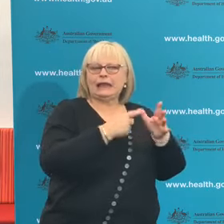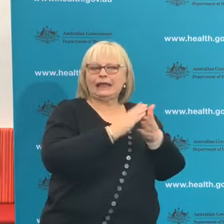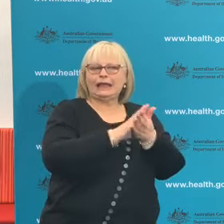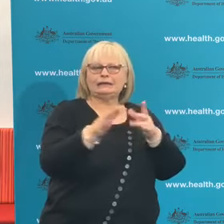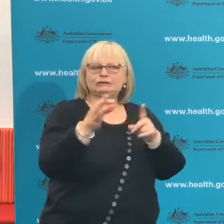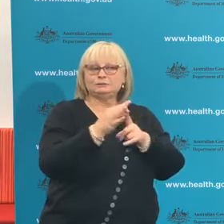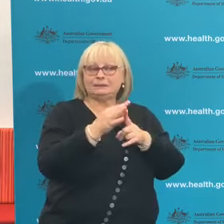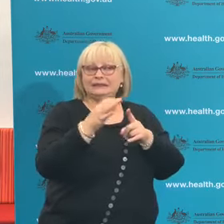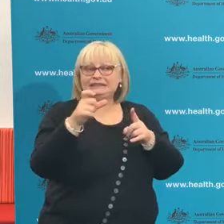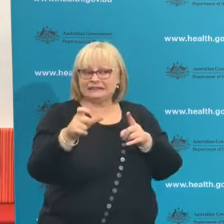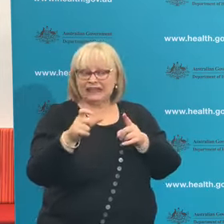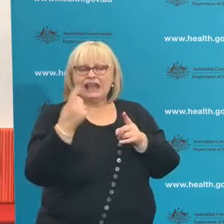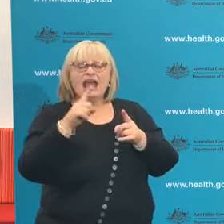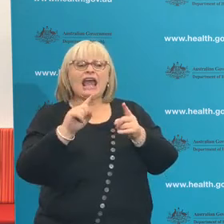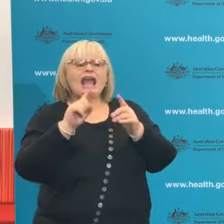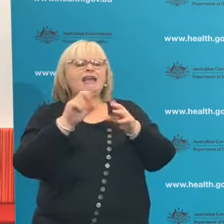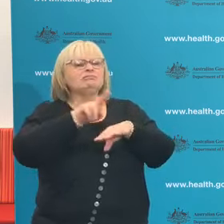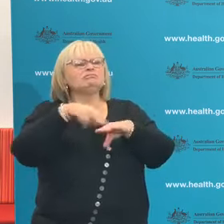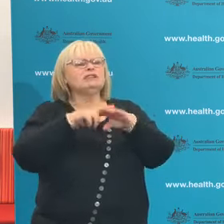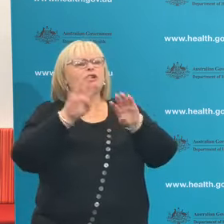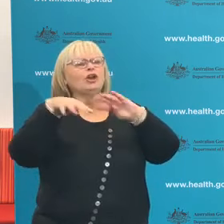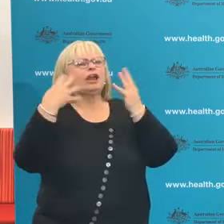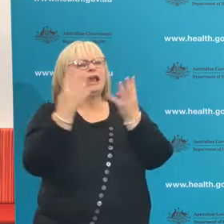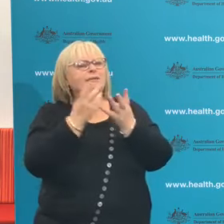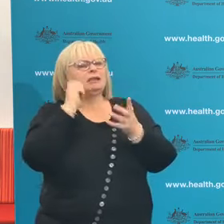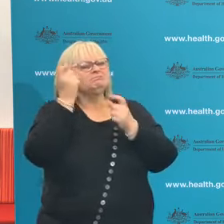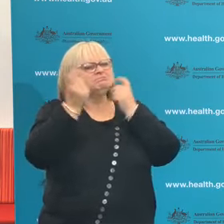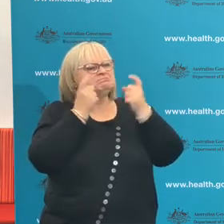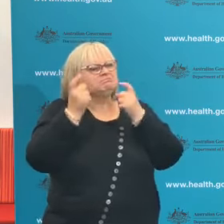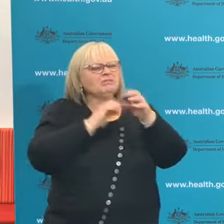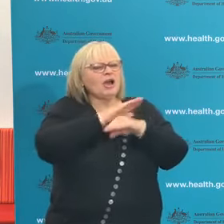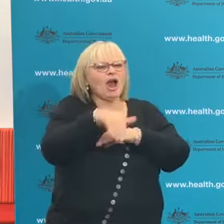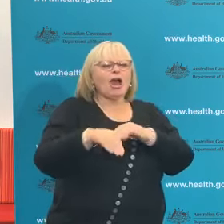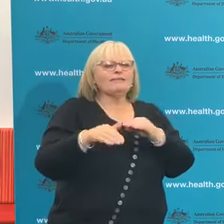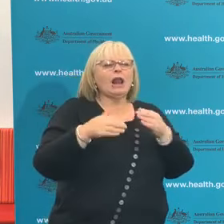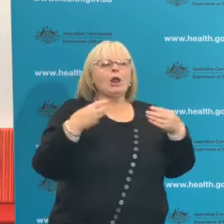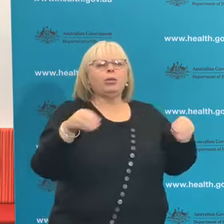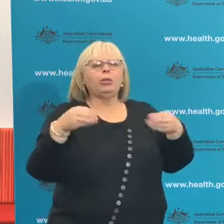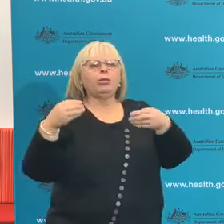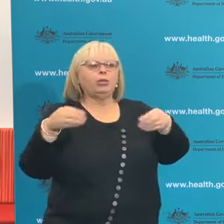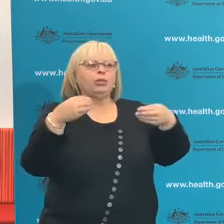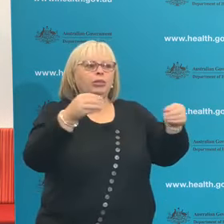of restrictions, then you could look at a faster roll out? Could you look more soon?